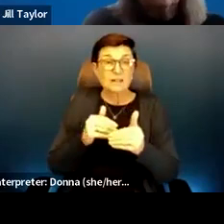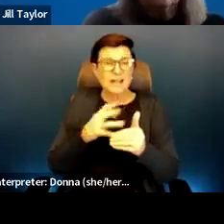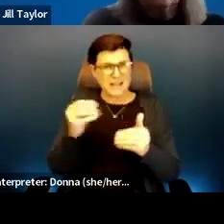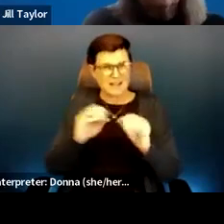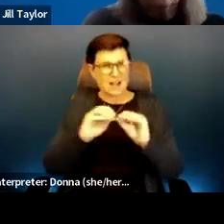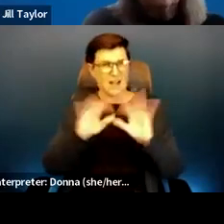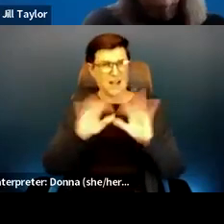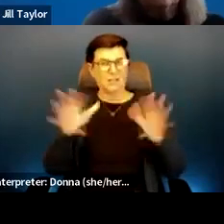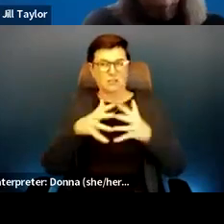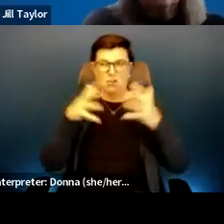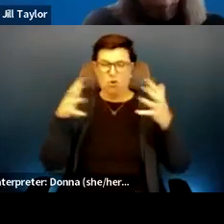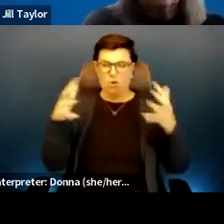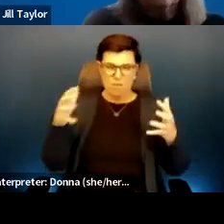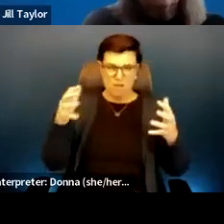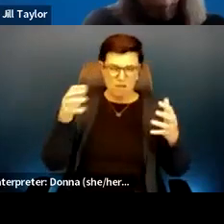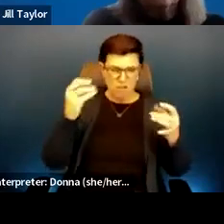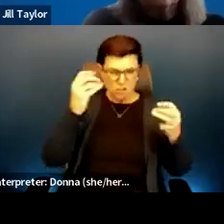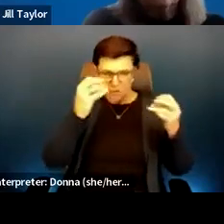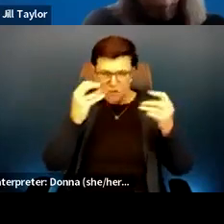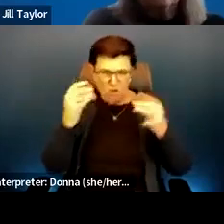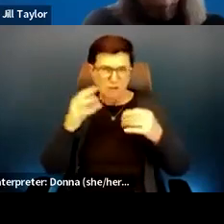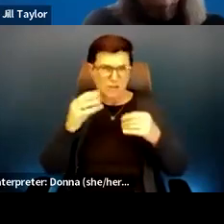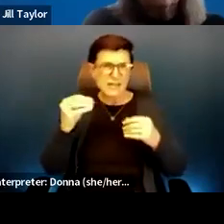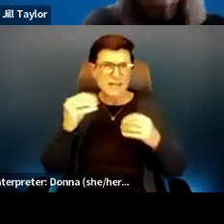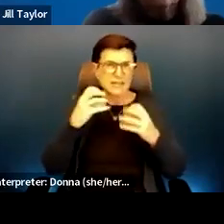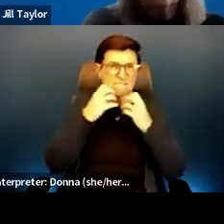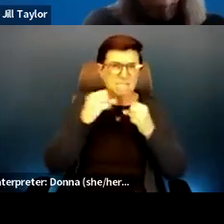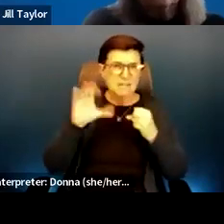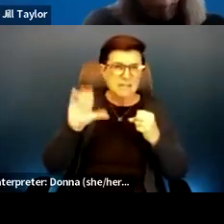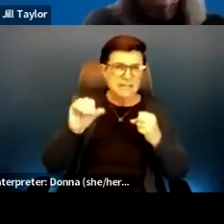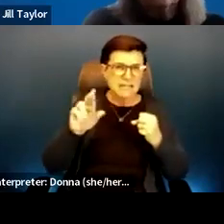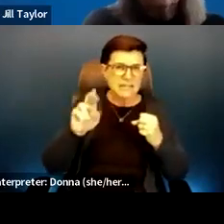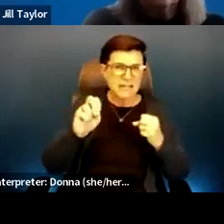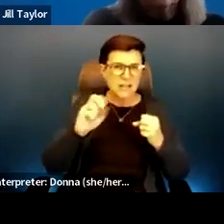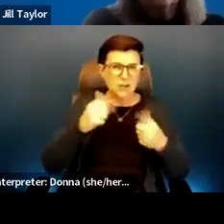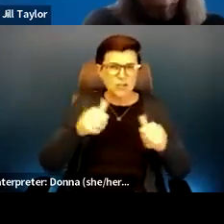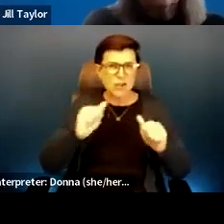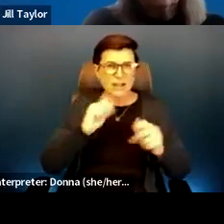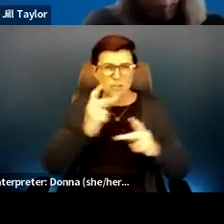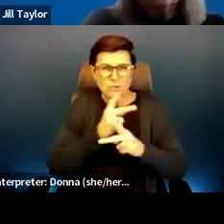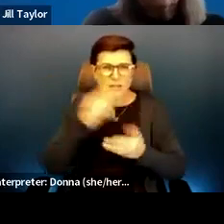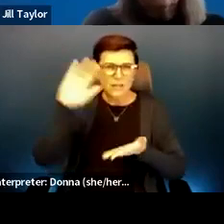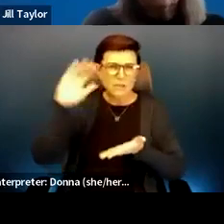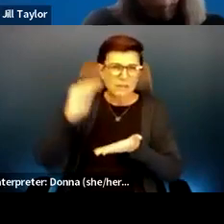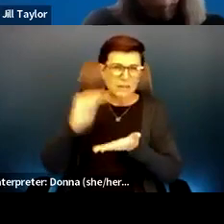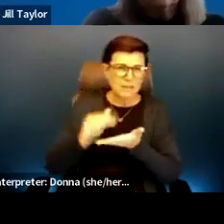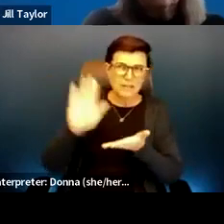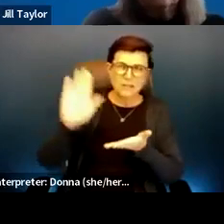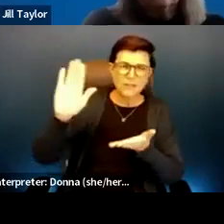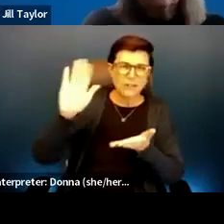into minimizing the bureaucracy and the burdens, and I think some of what Julie asked about kind of went